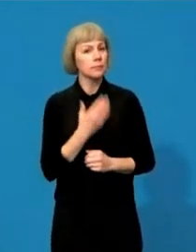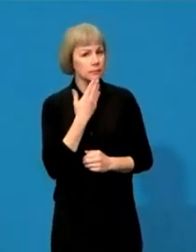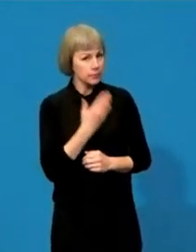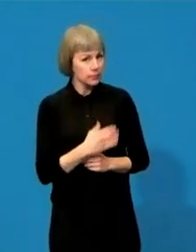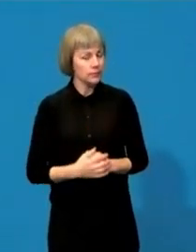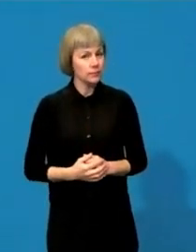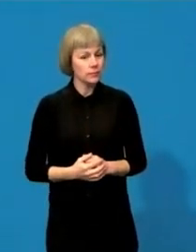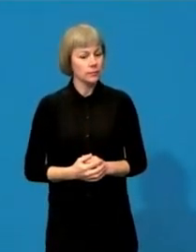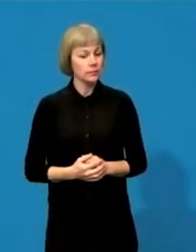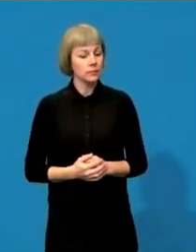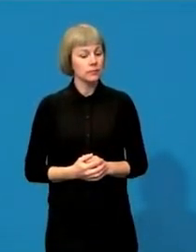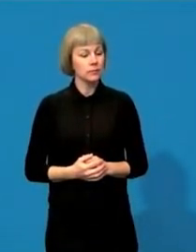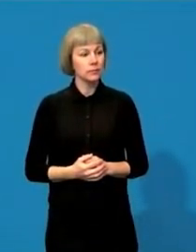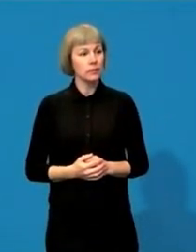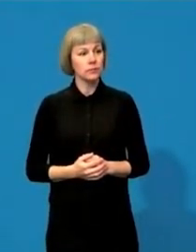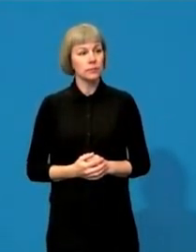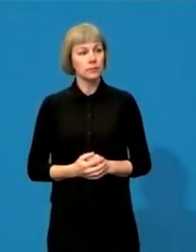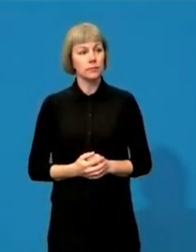Can we see the witnesses on screen?